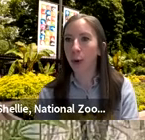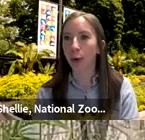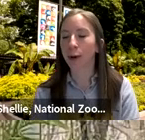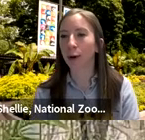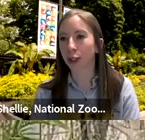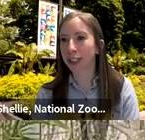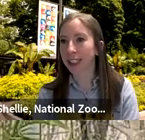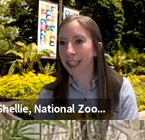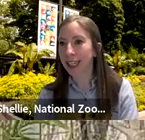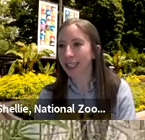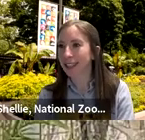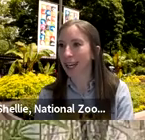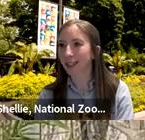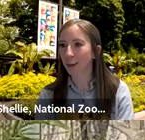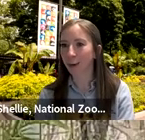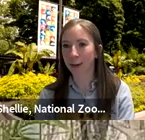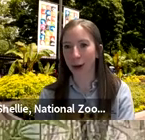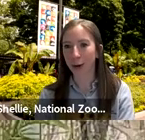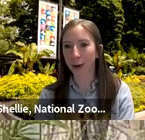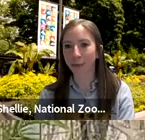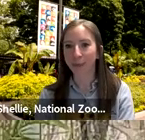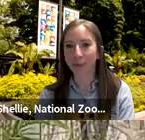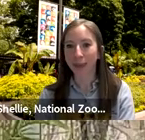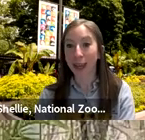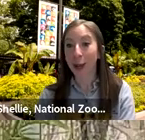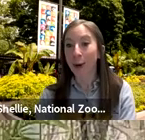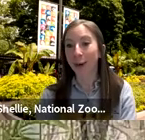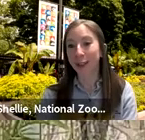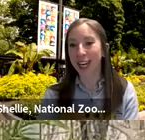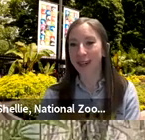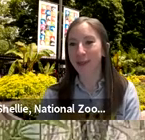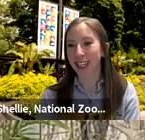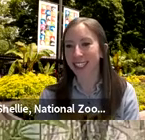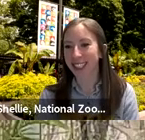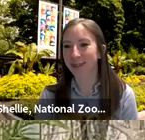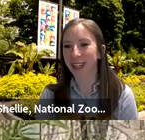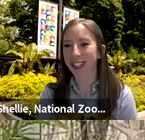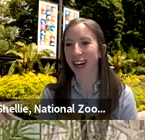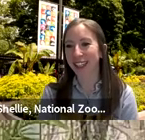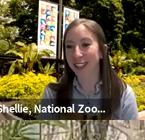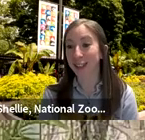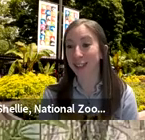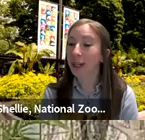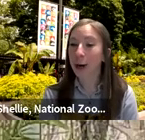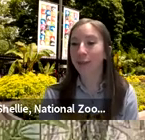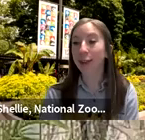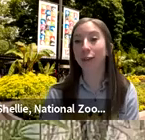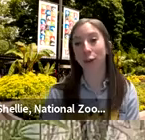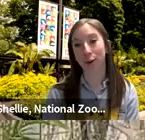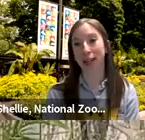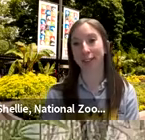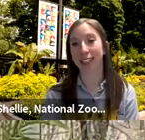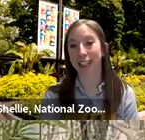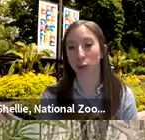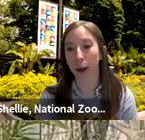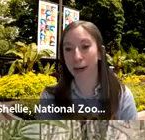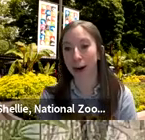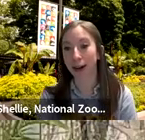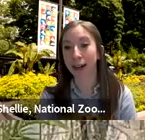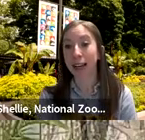horticulturist is, yes or no?" While you take a minute to submit your answers, I'm going to go over the format